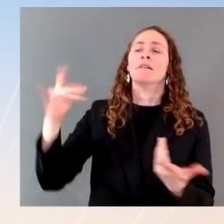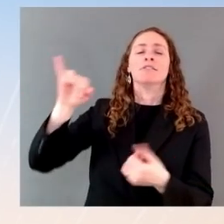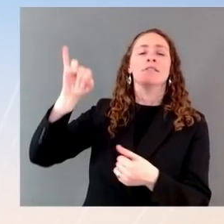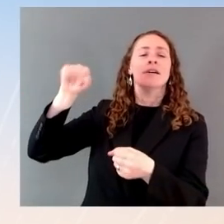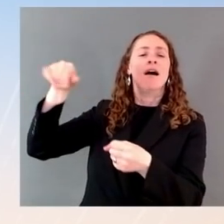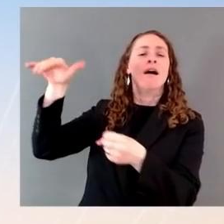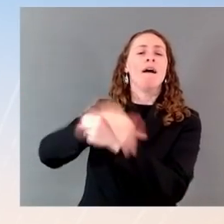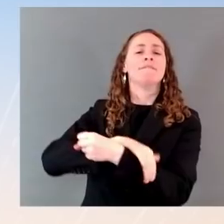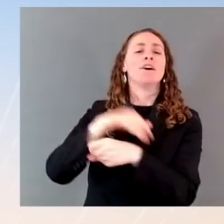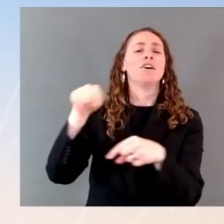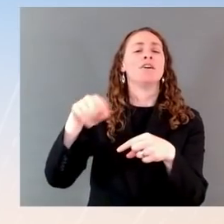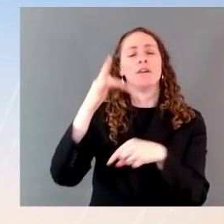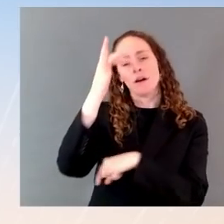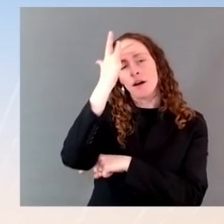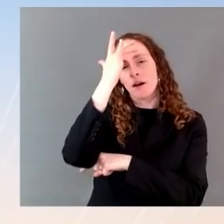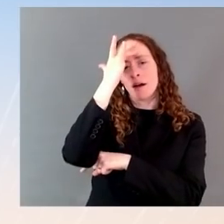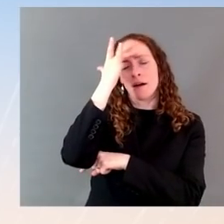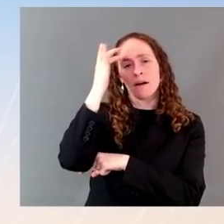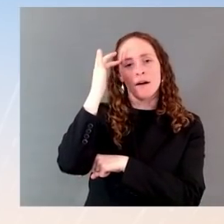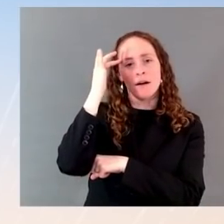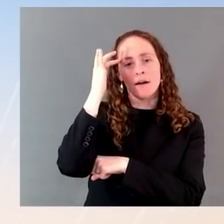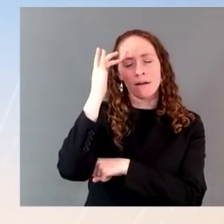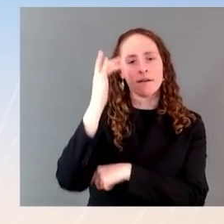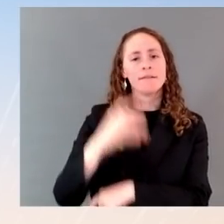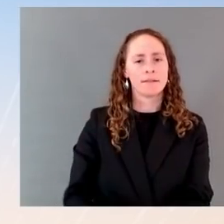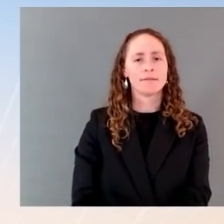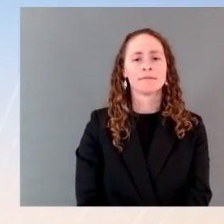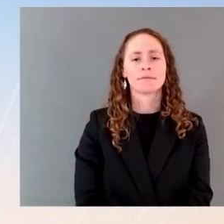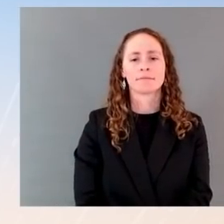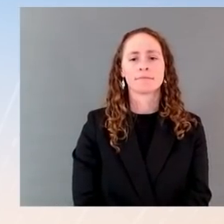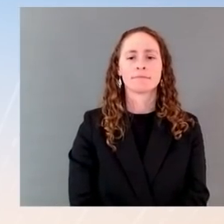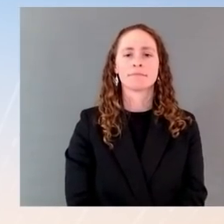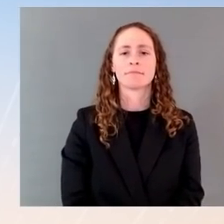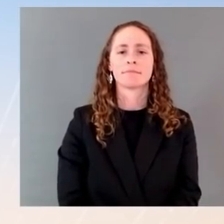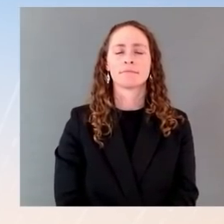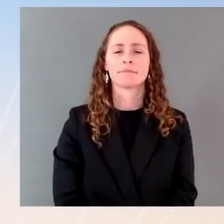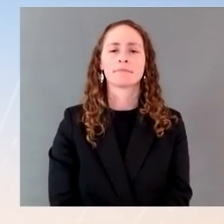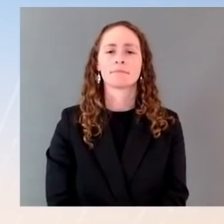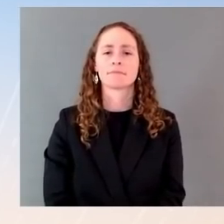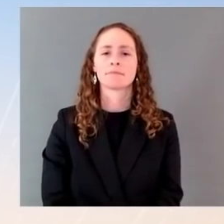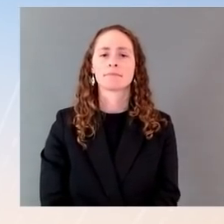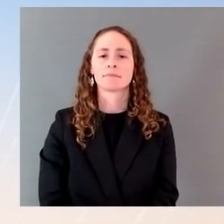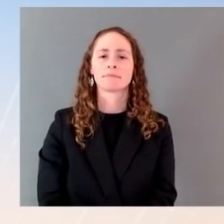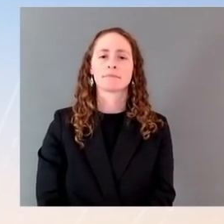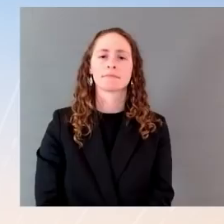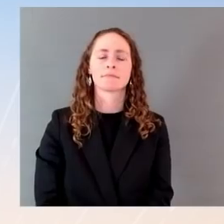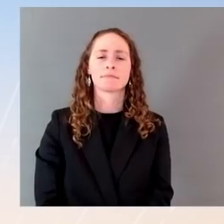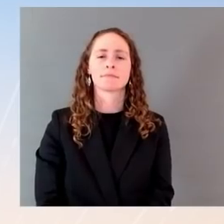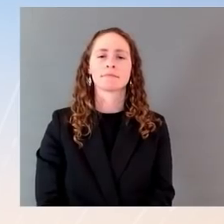So today, there are 20,000 sites across the country with free quality tests. That means you can walk into the pharmacy,